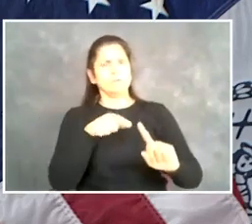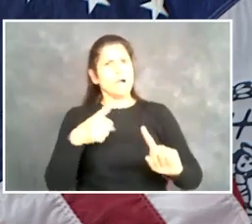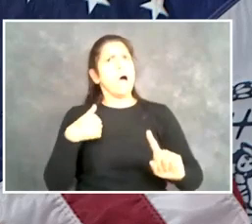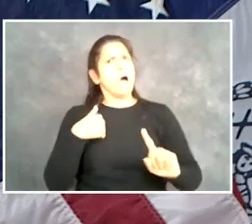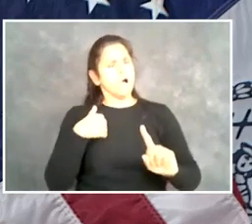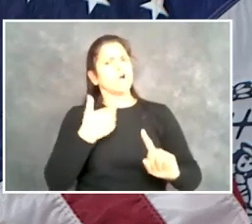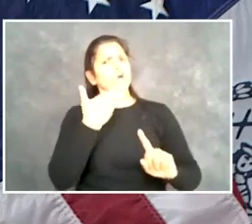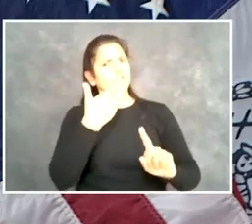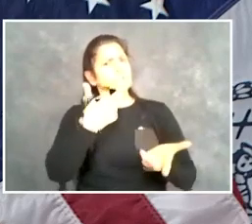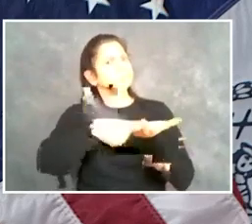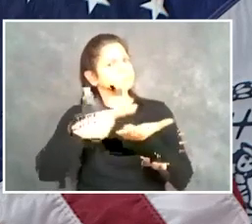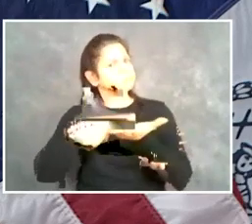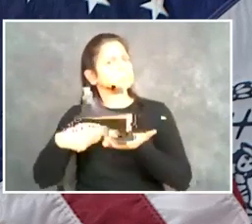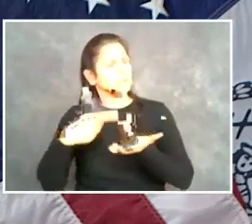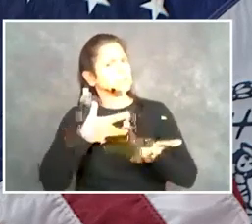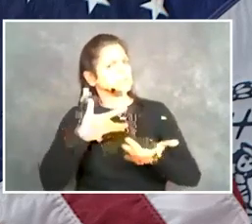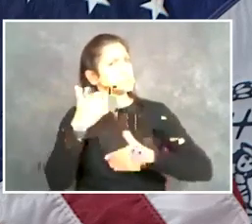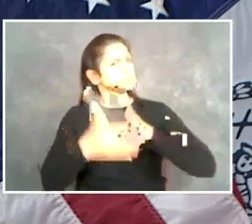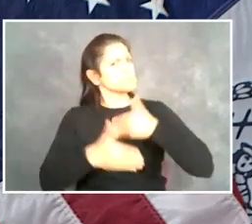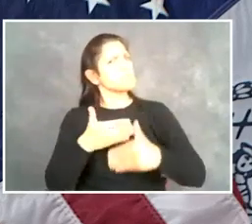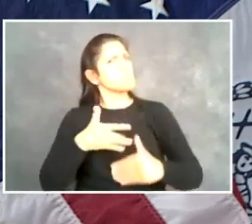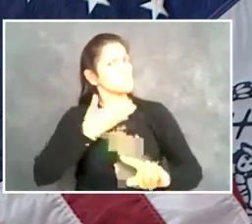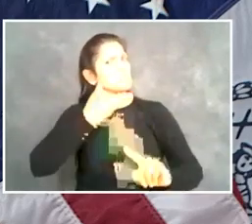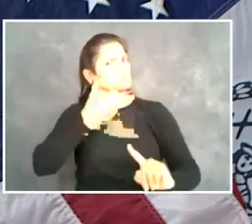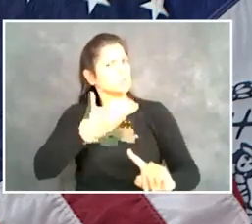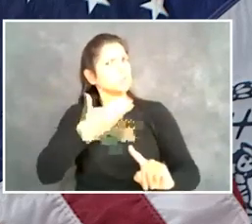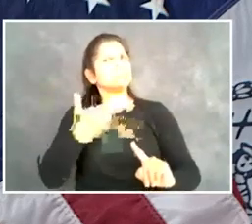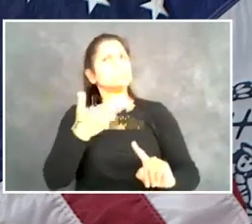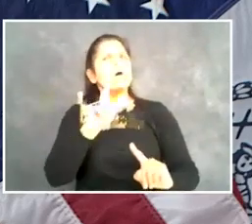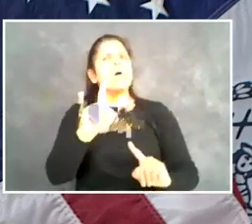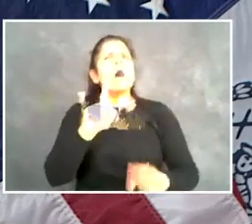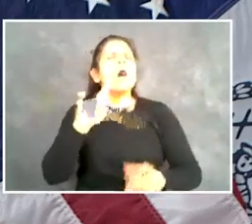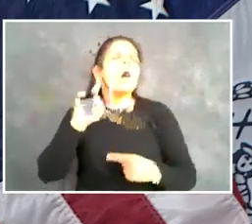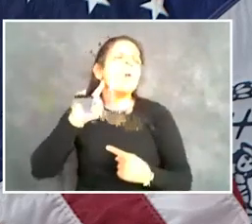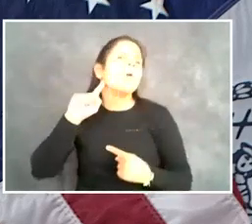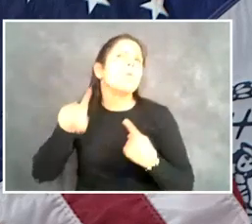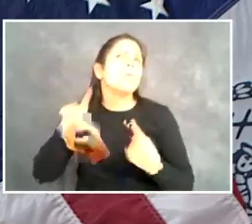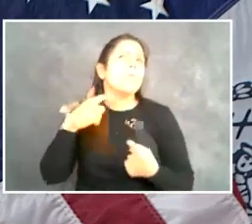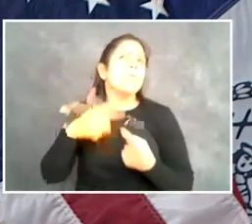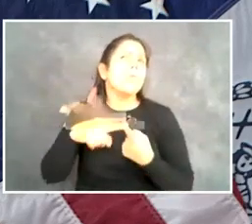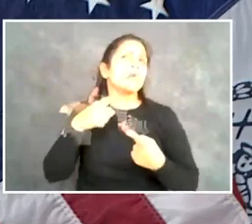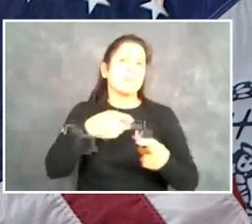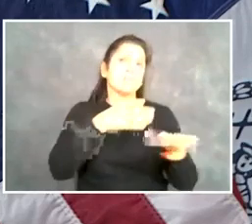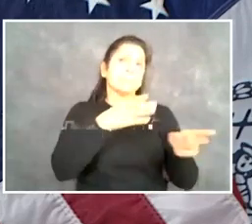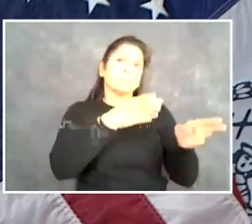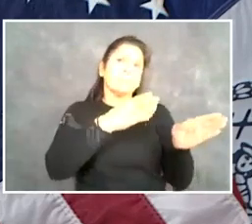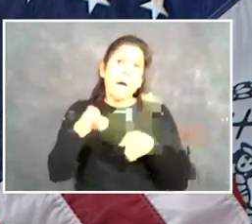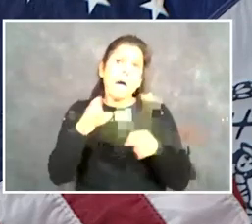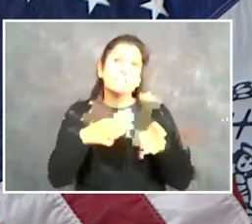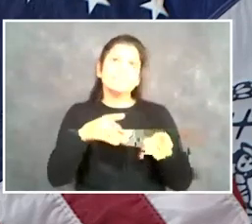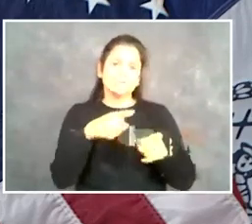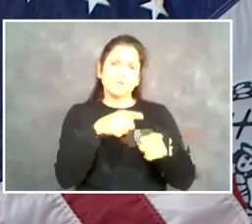OF THE FOCUS ON MENTAL HEALTH RIGHT NOW, I'M JUST WONDERING